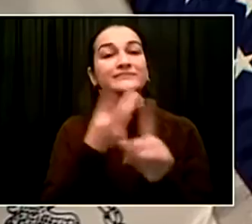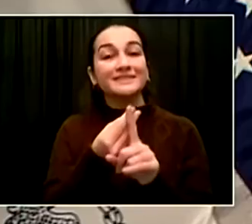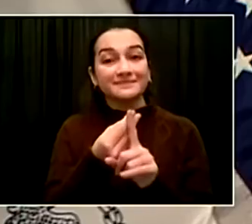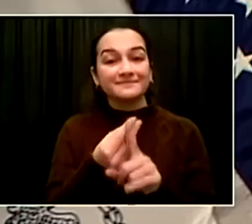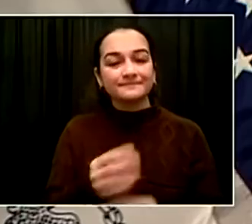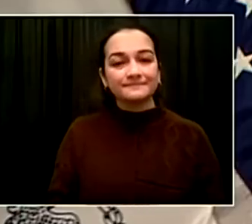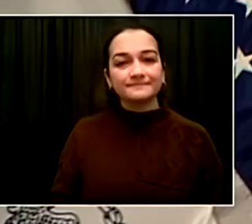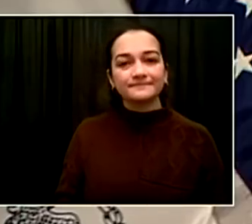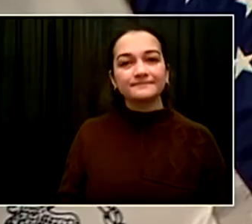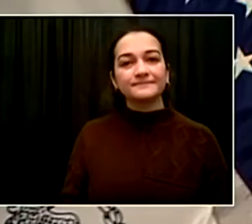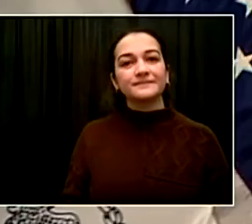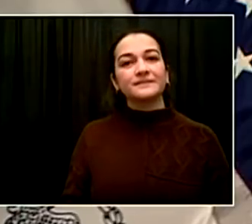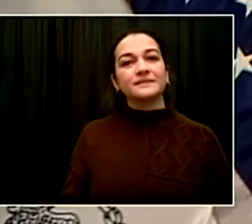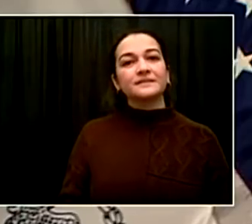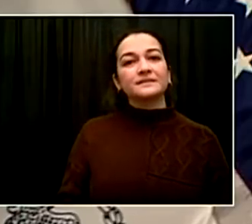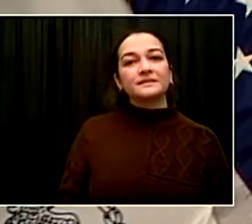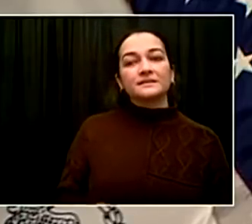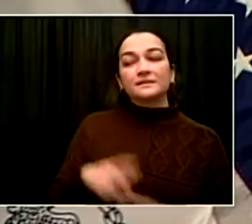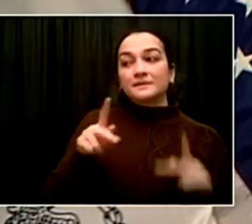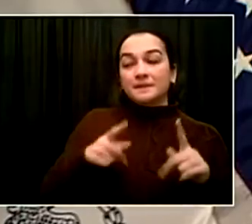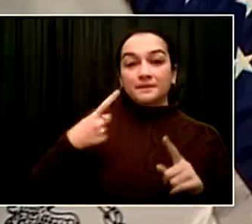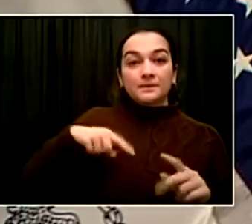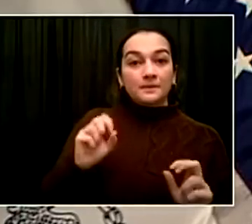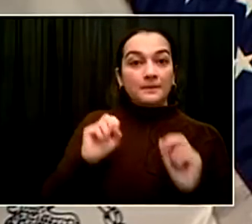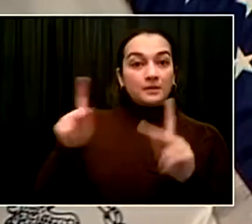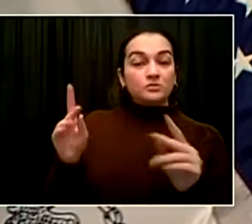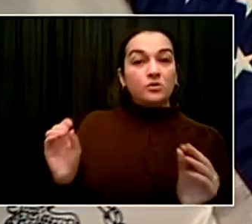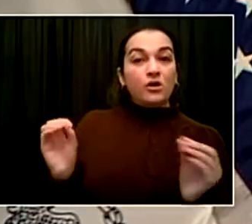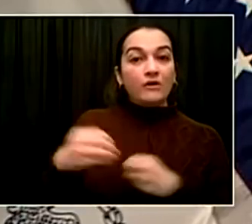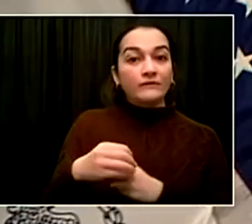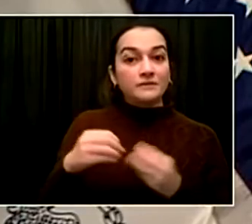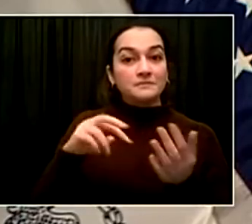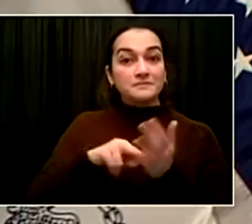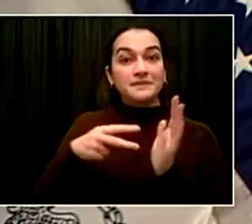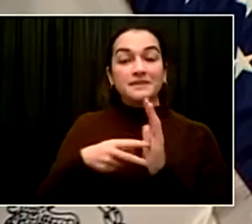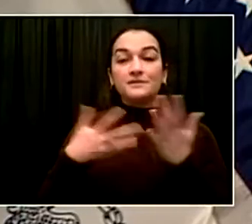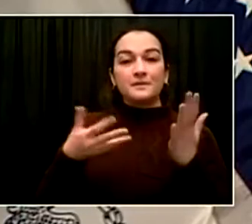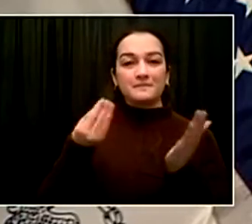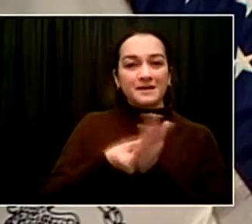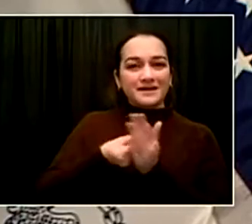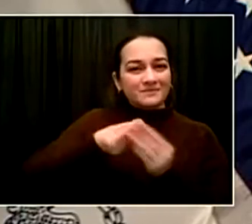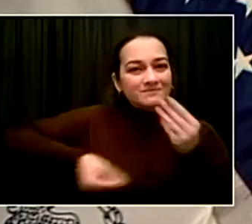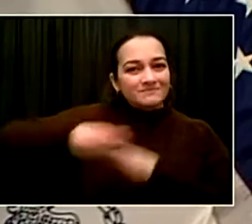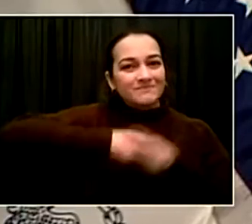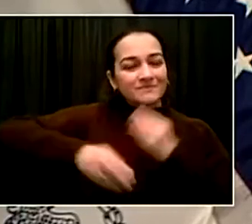BRING THOSE JOBS BACK AND COME BACK TO THE OFFICE AND REVIVE OUR ECONOMY.